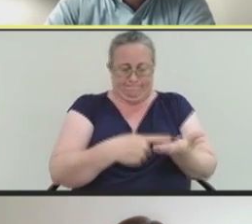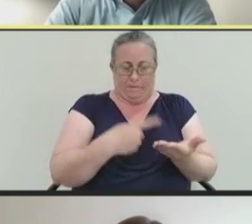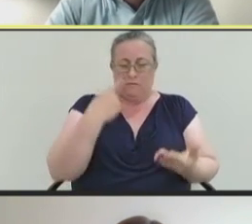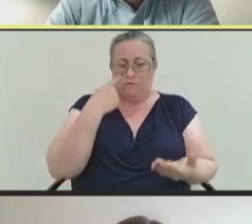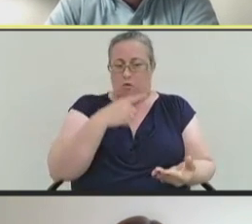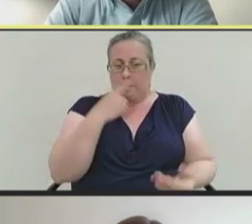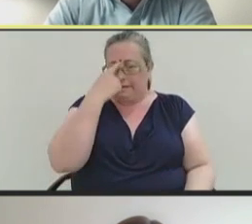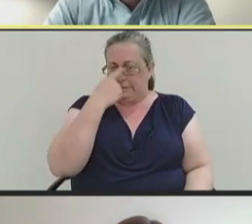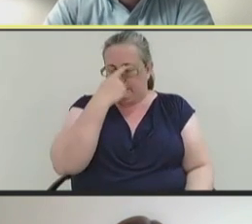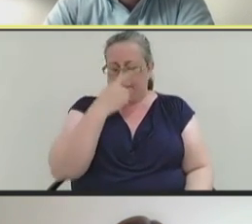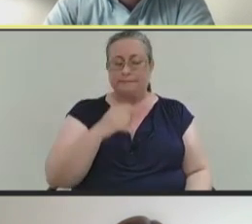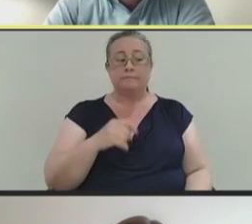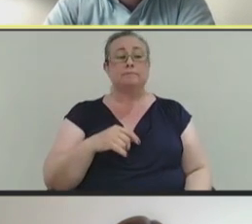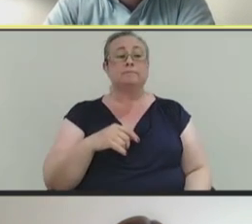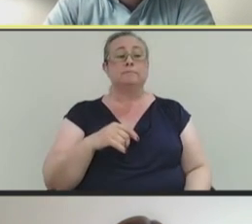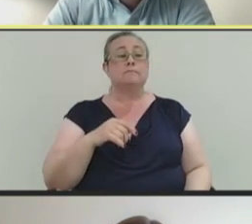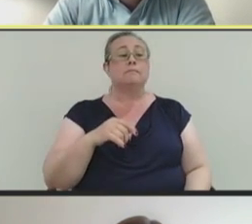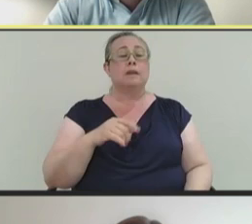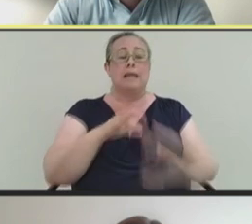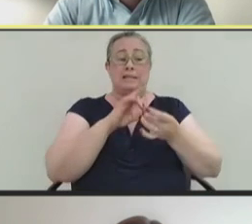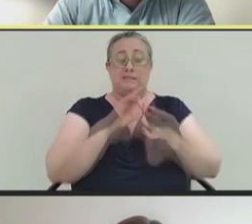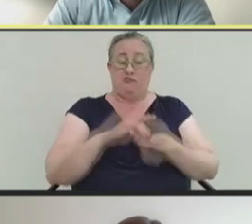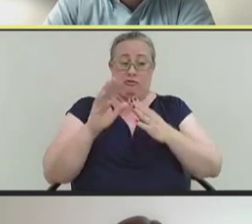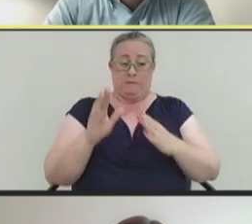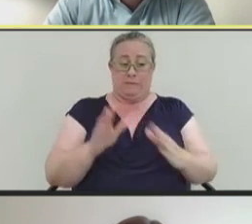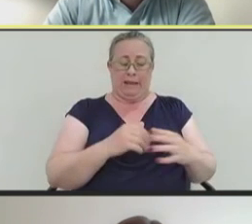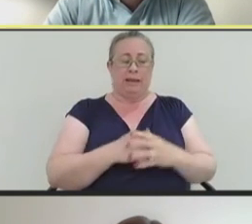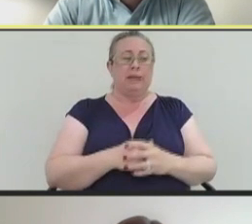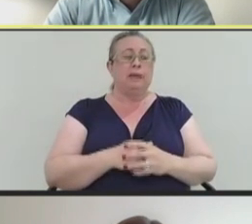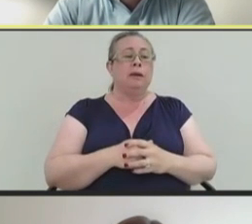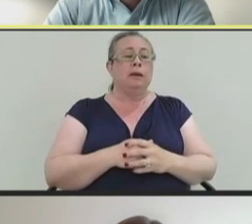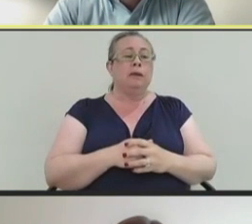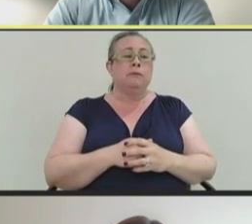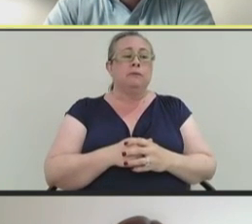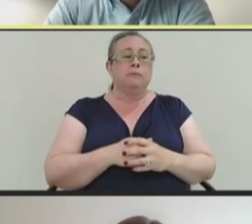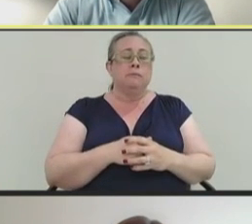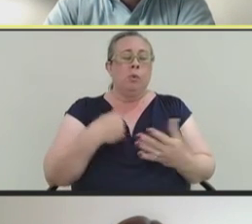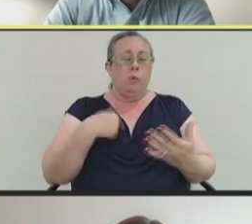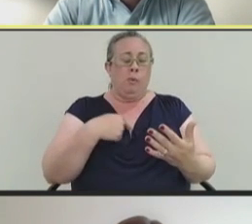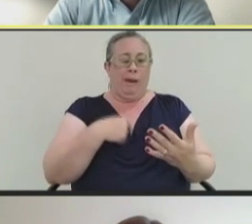many of the points I mentioned in terms of the planning are looking at what impact does this